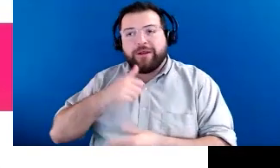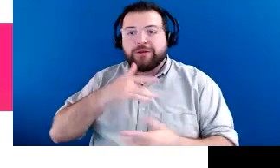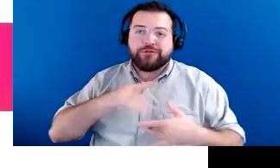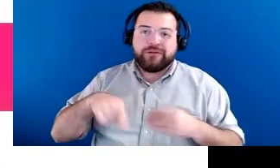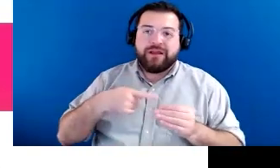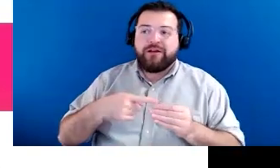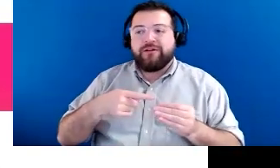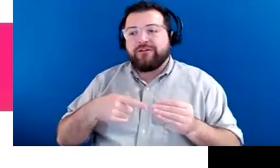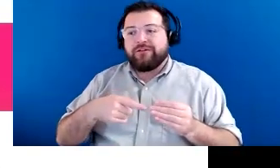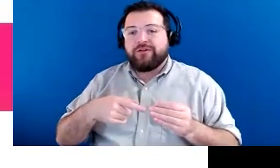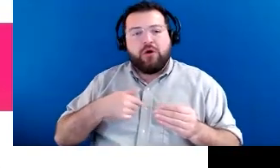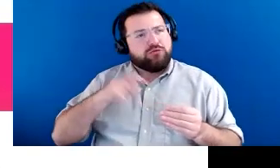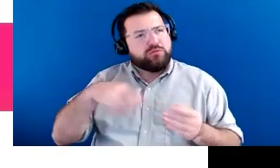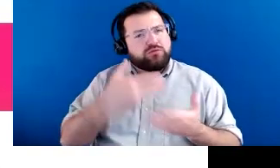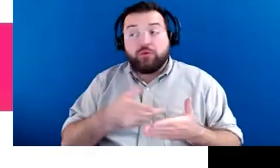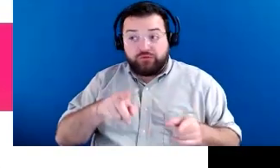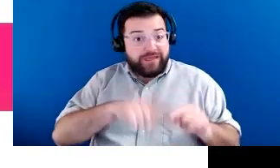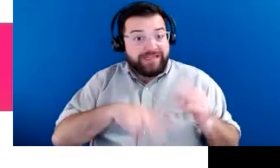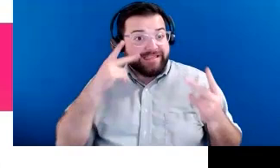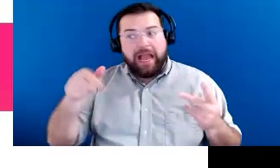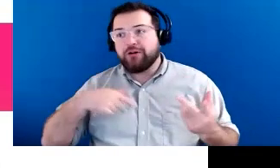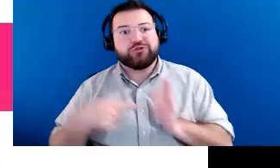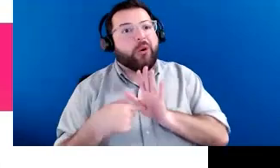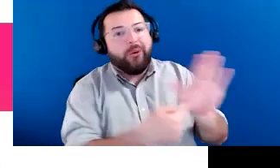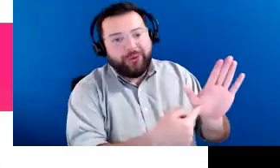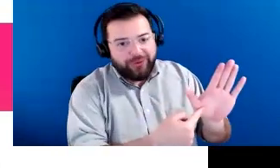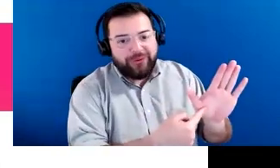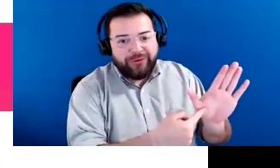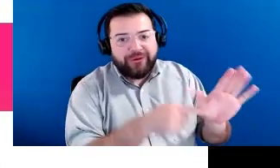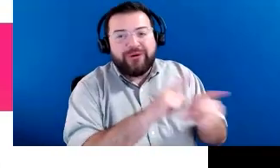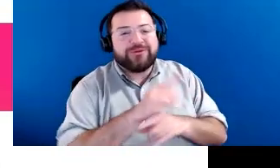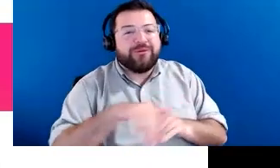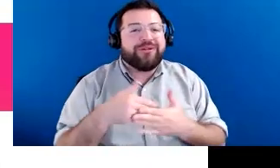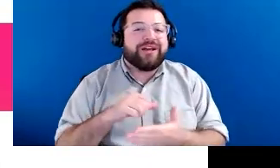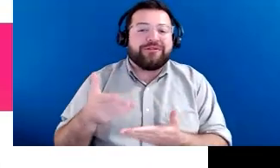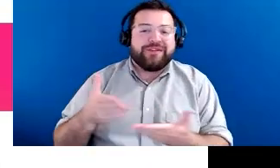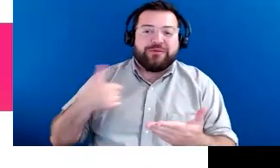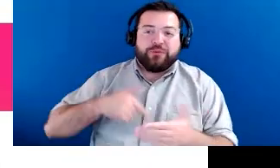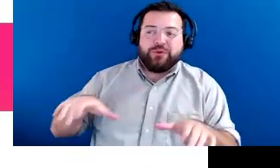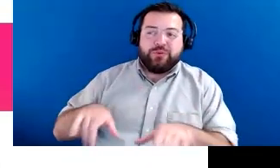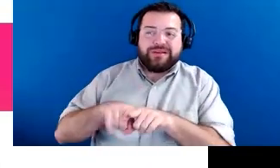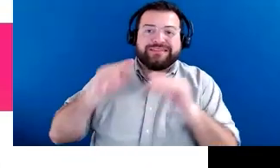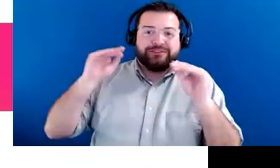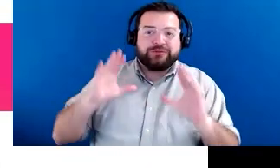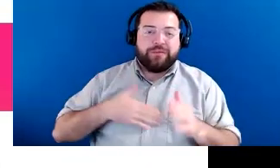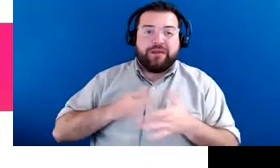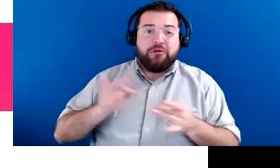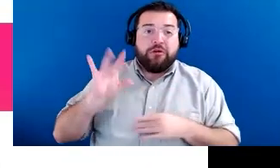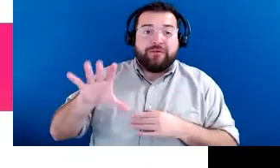Let me show you that in addition to all the other things that we do as teachers. And so part of me making this comment is for people to say, hey, look,